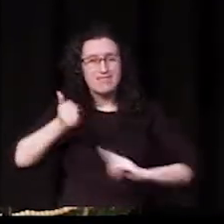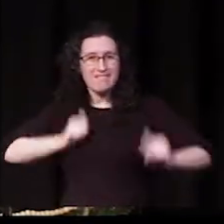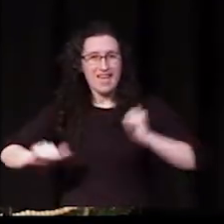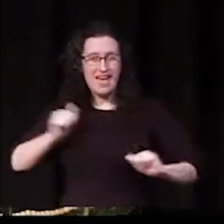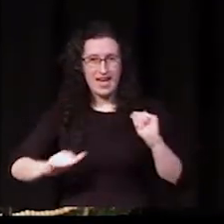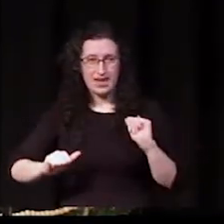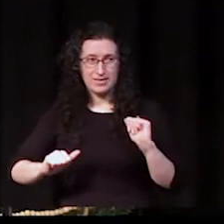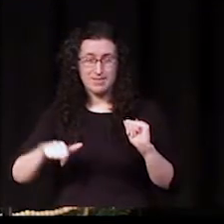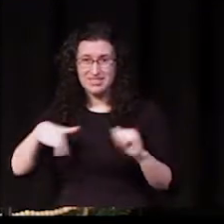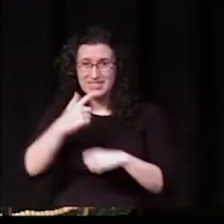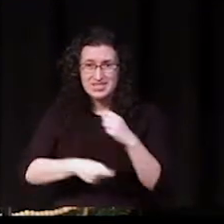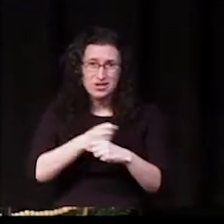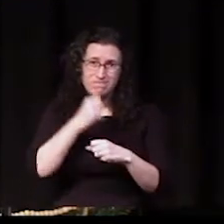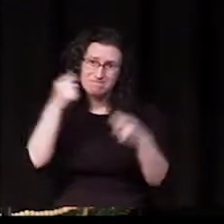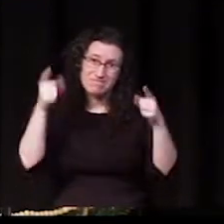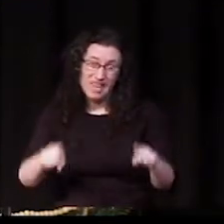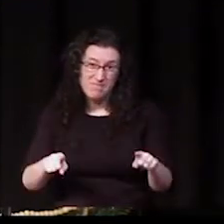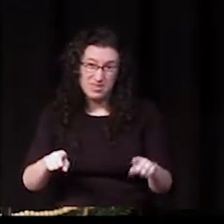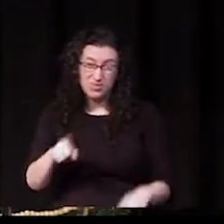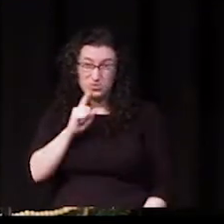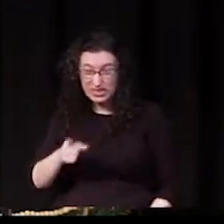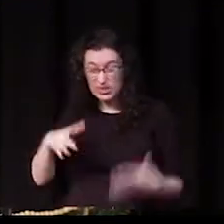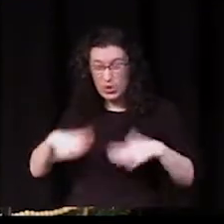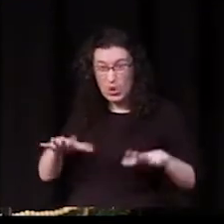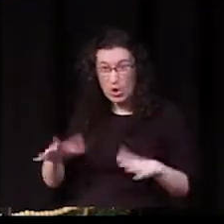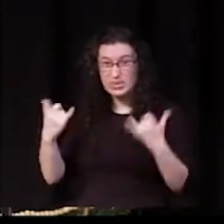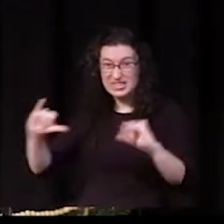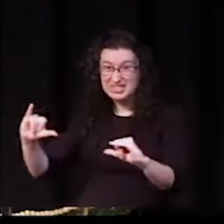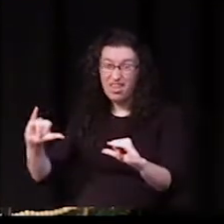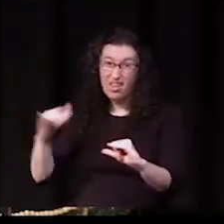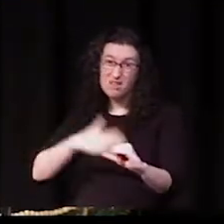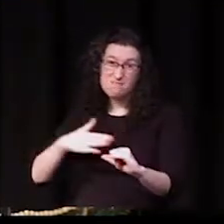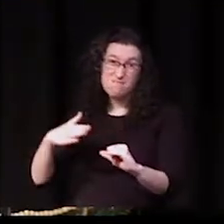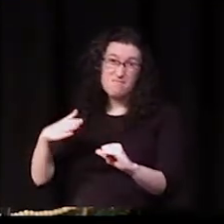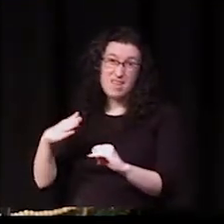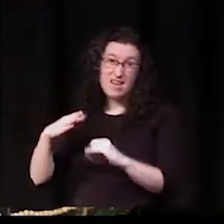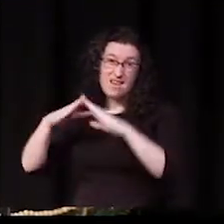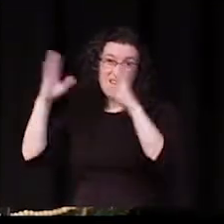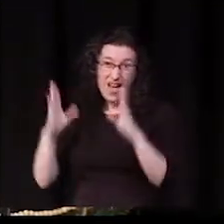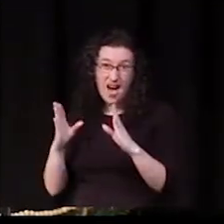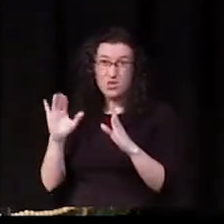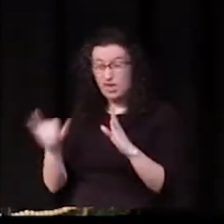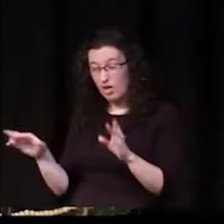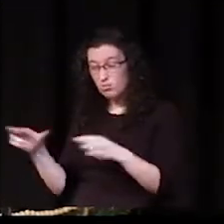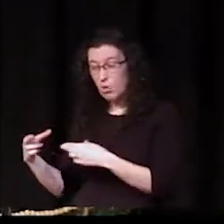As a matter of fact, the costumes are still in their tubs in my bonus room waiting for 2021.